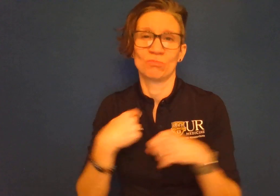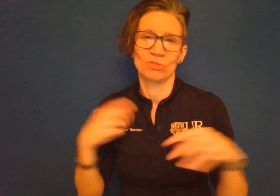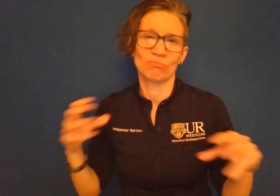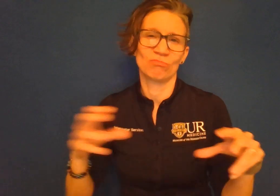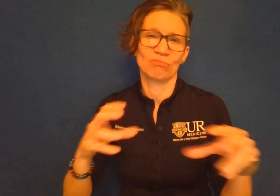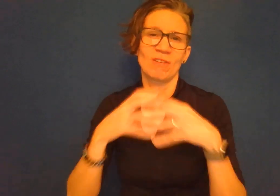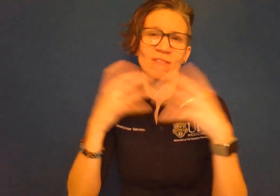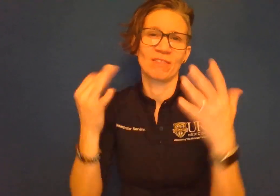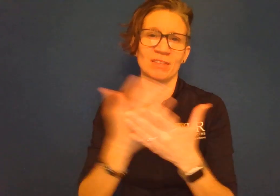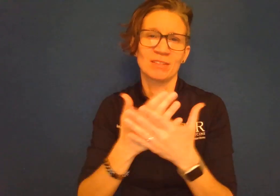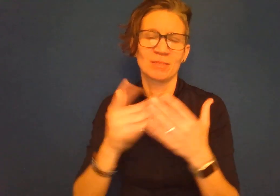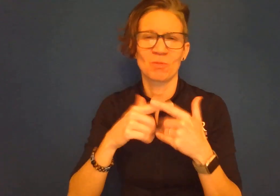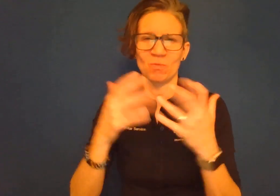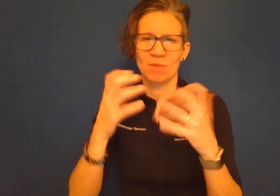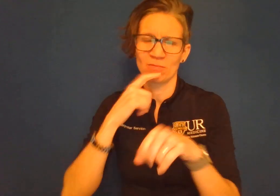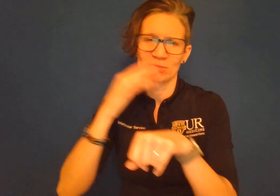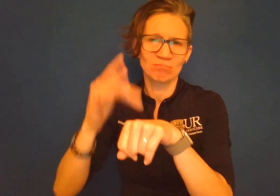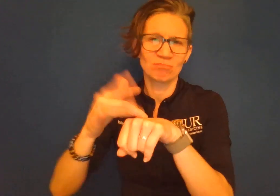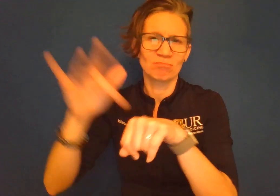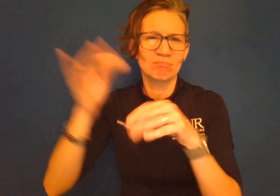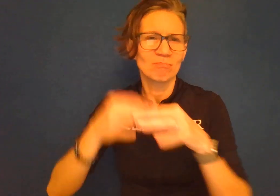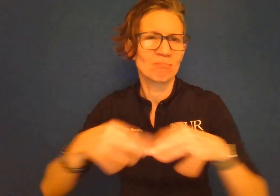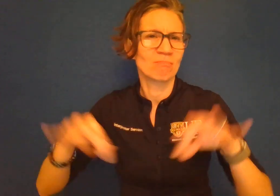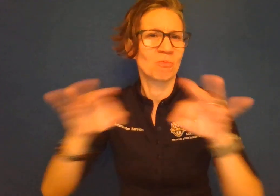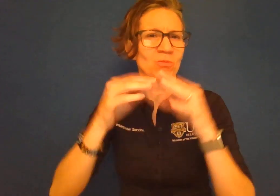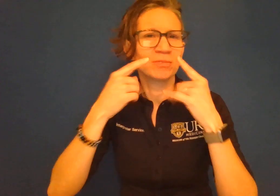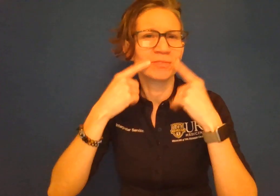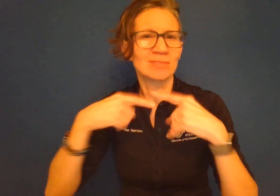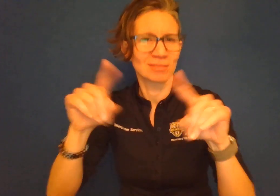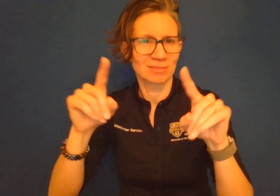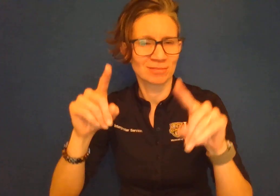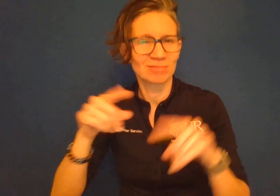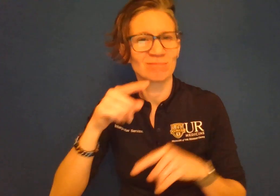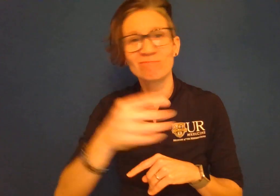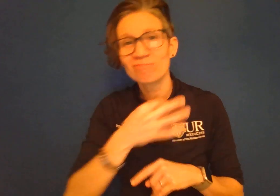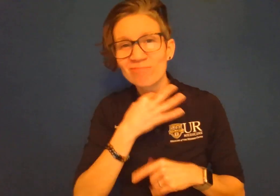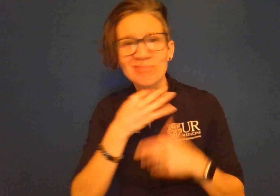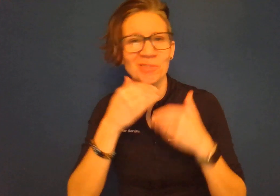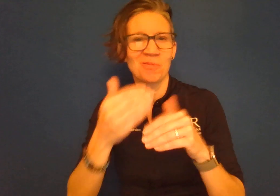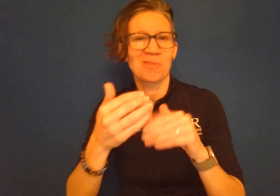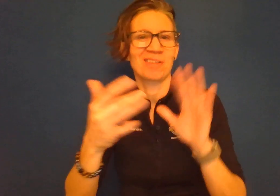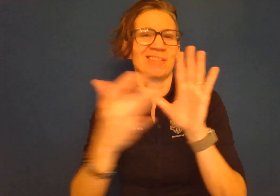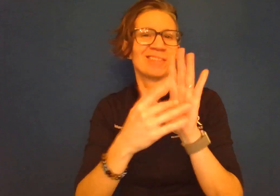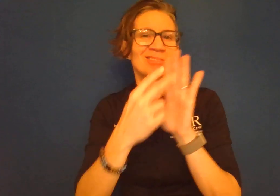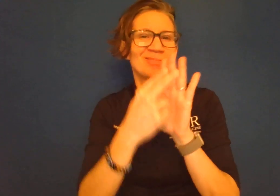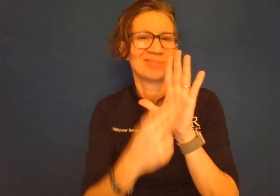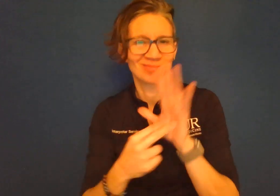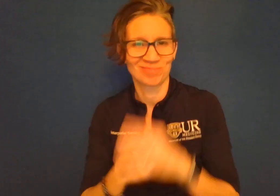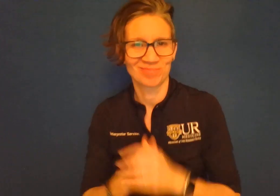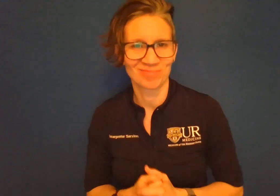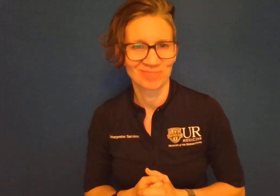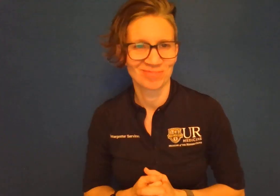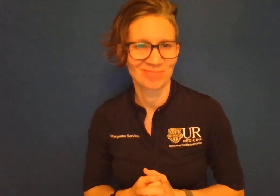what we have accomplished over the last two years. We would like to touch on a few important successes. If curious to learn more, click on the link to read [in email]